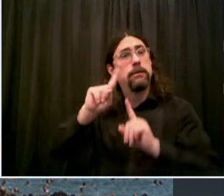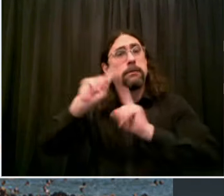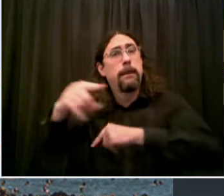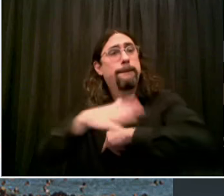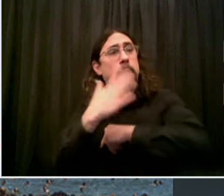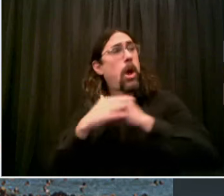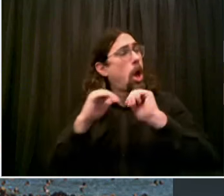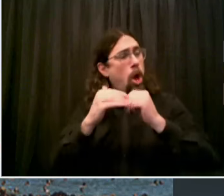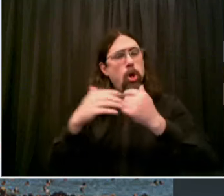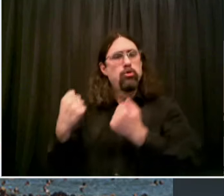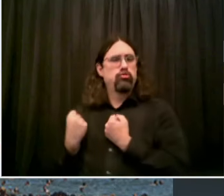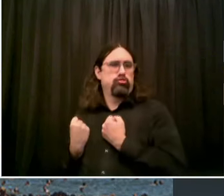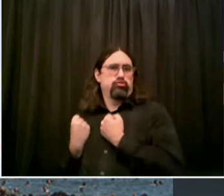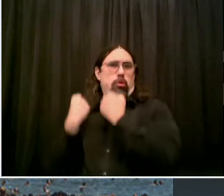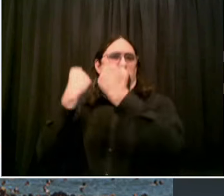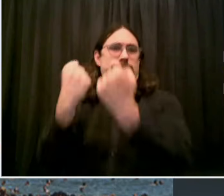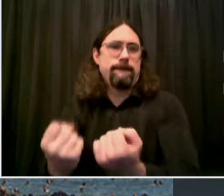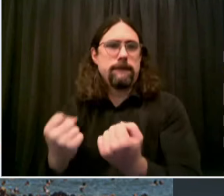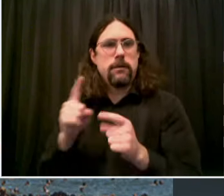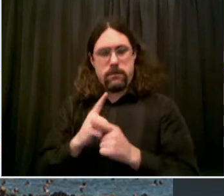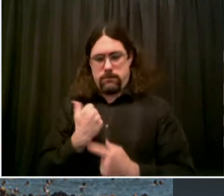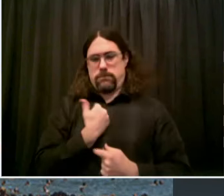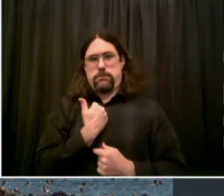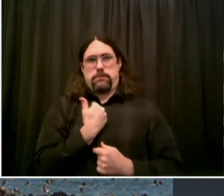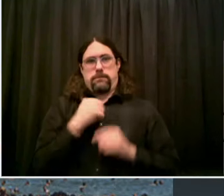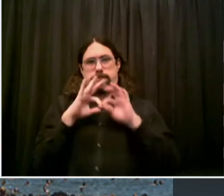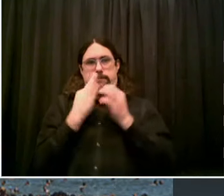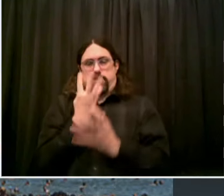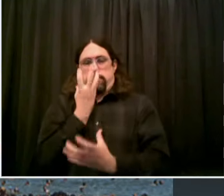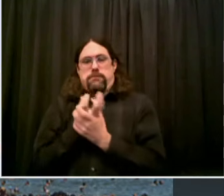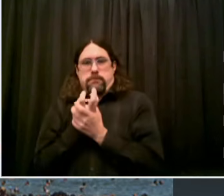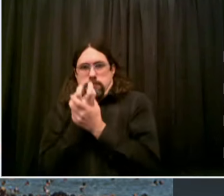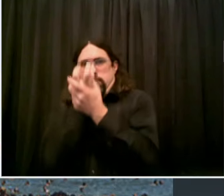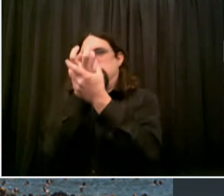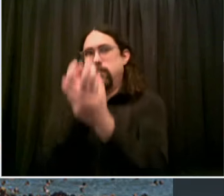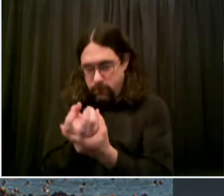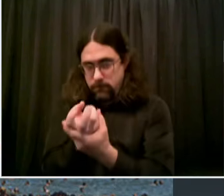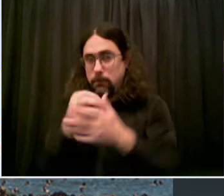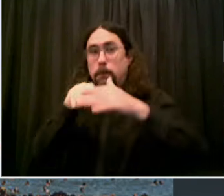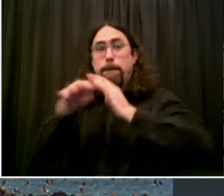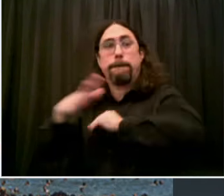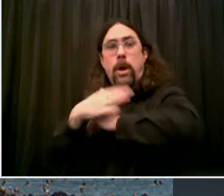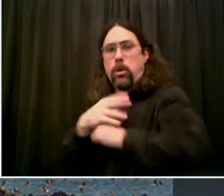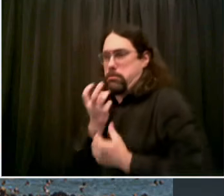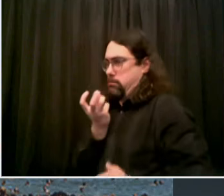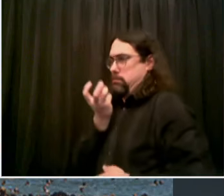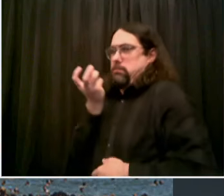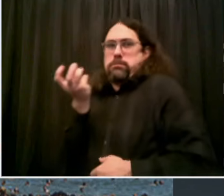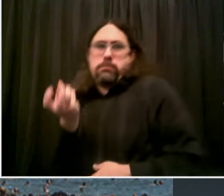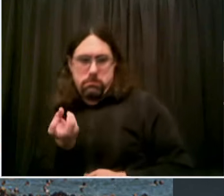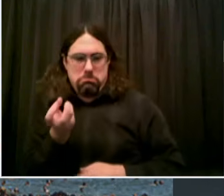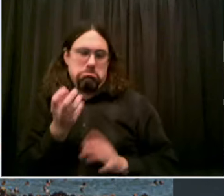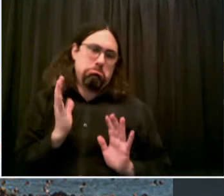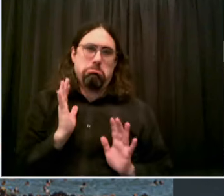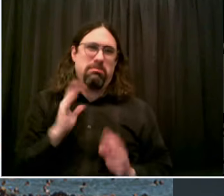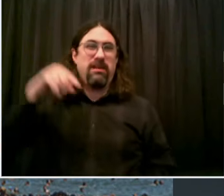WE'RE NOT GOING TO ALLOW THAT CROWDING TO HAPPEN. THE WORD IS, NO, NOT YET, NOT NOW. BEACHES ARE NOT OPEN FOR